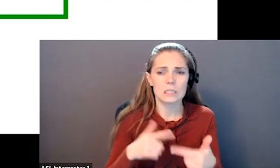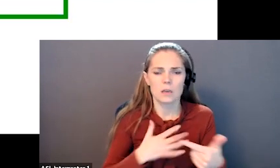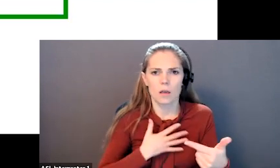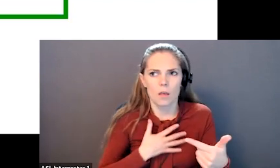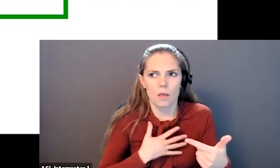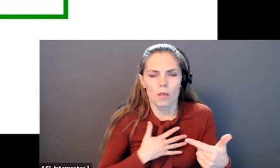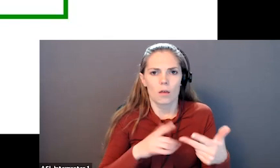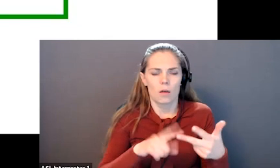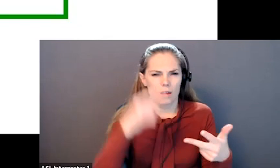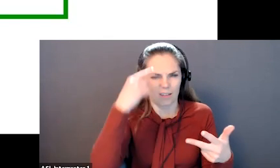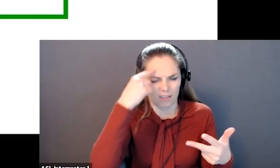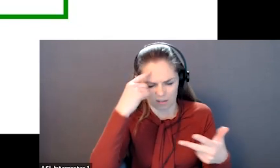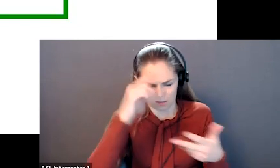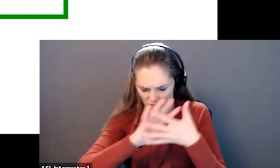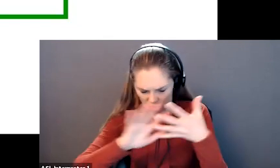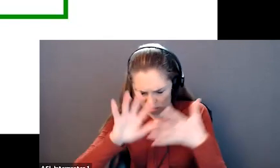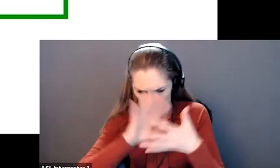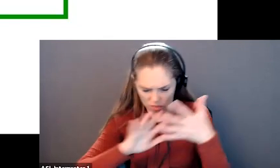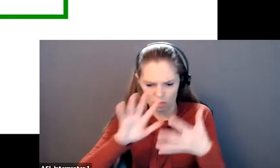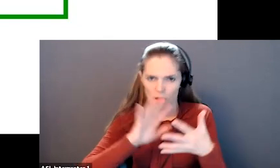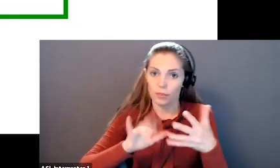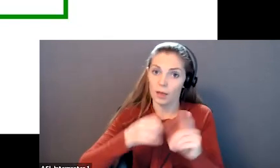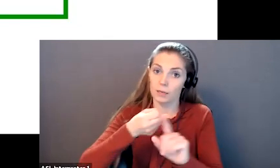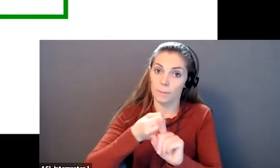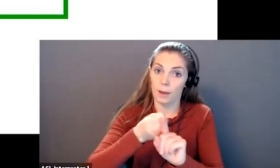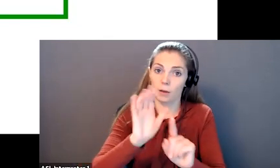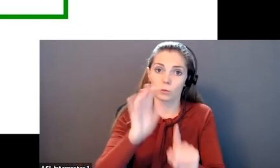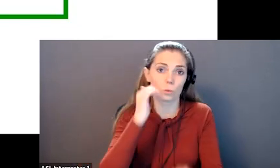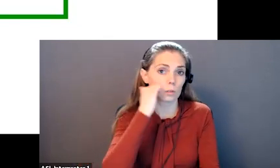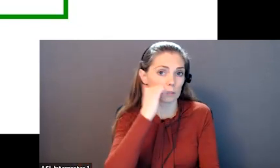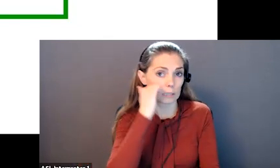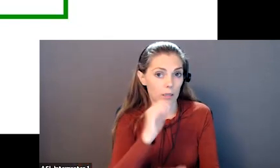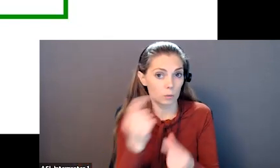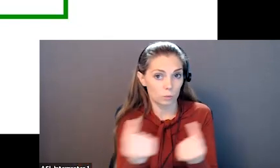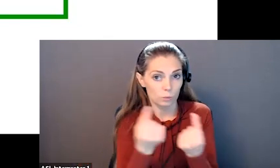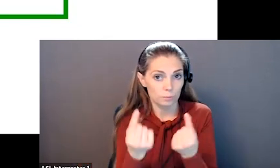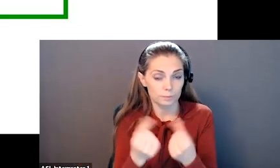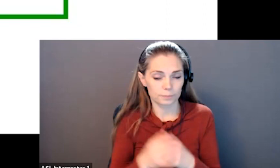which often impact daily functioning. The definition also states that symptoms May